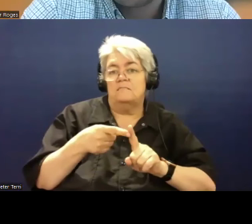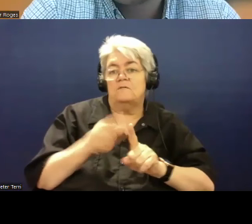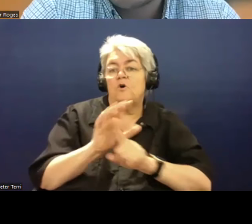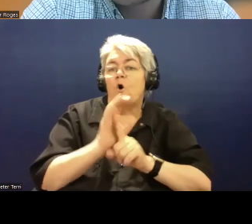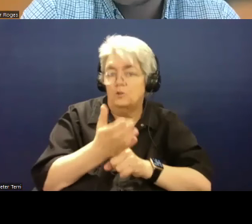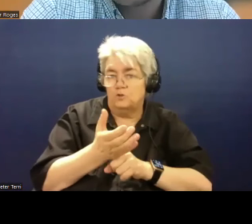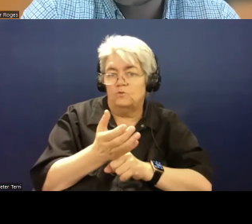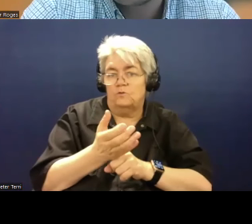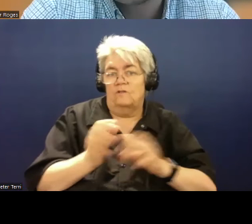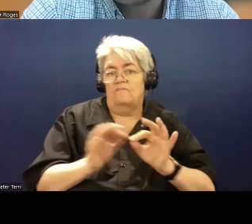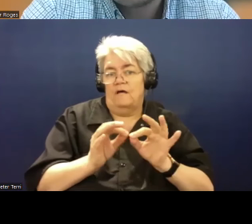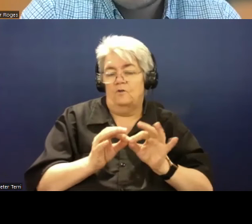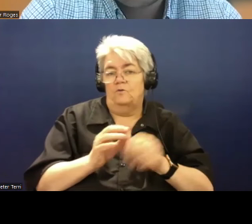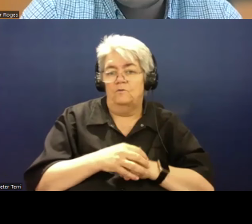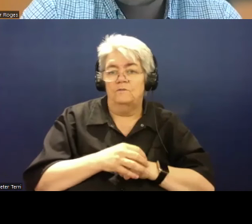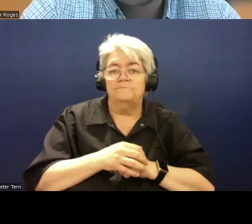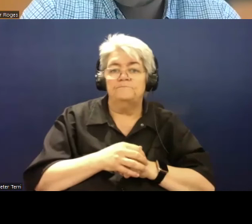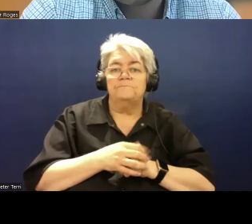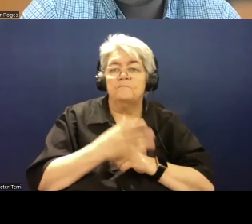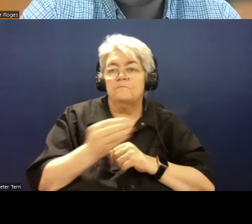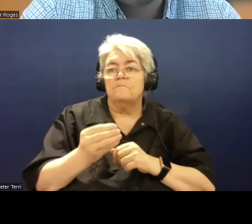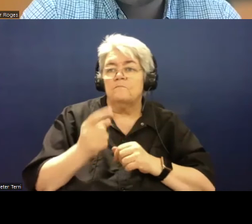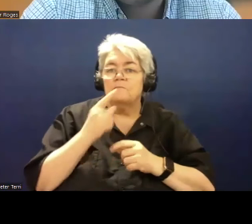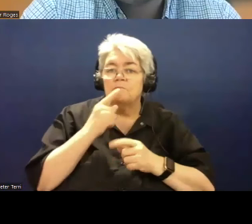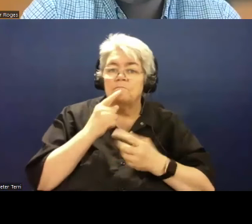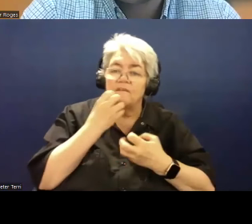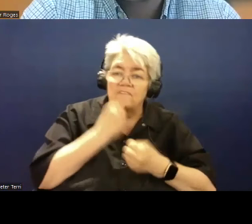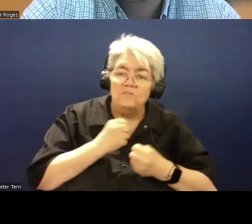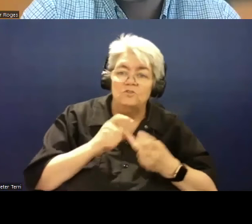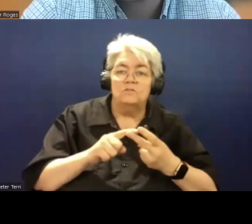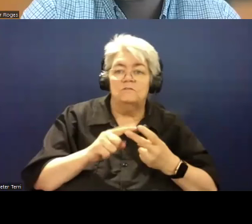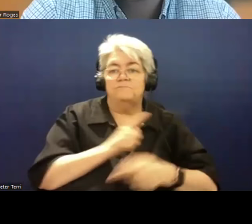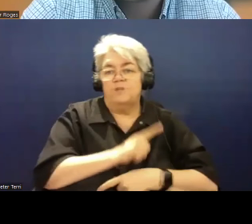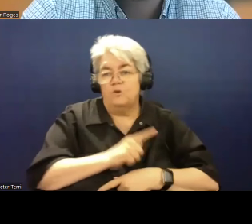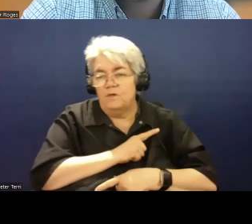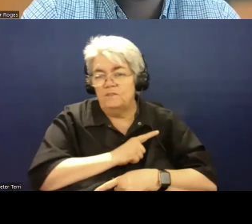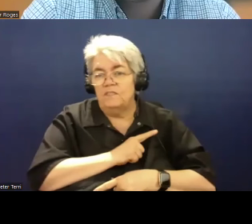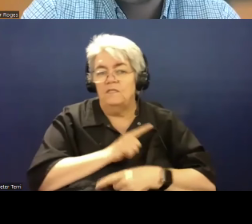FAMILY AND INTERACTIONS AND CLEAR LINES OF EMOTIONAL ATTACHMENTS.